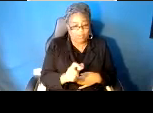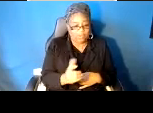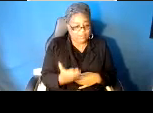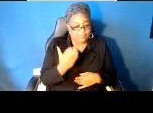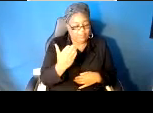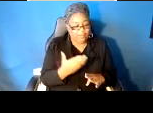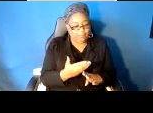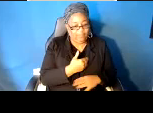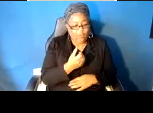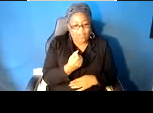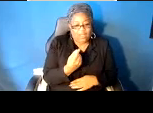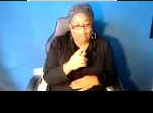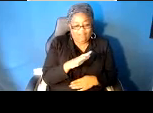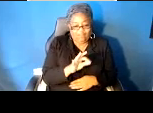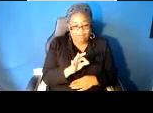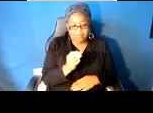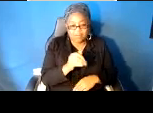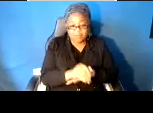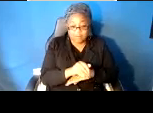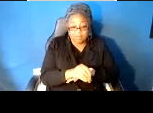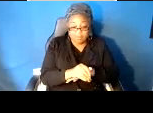by 11:59 PM on that day.